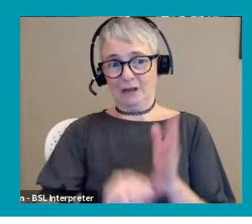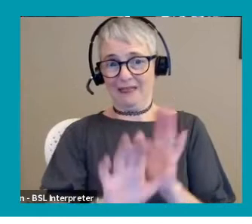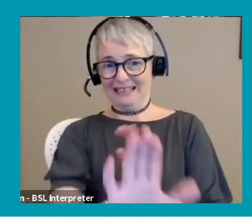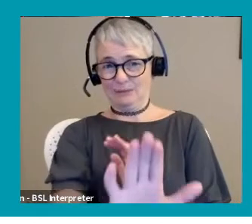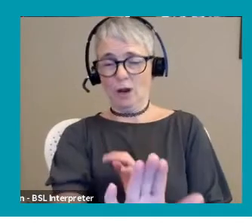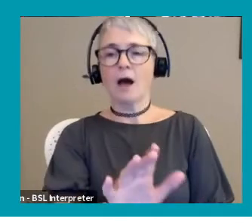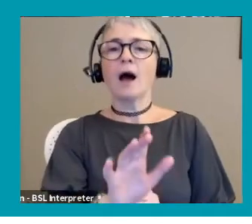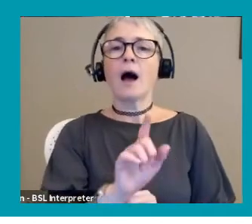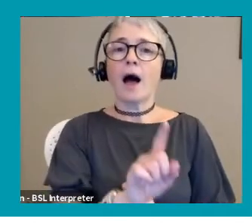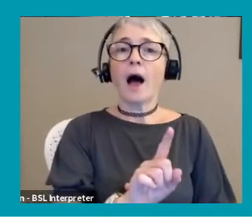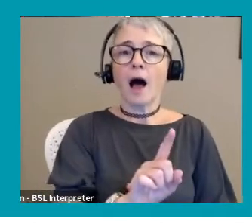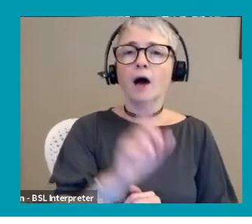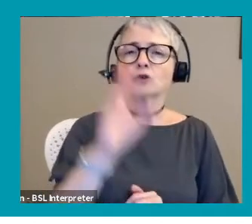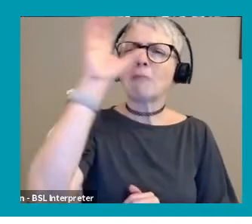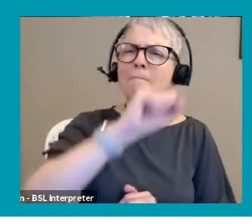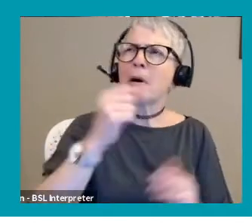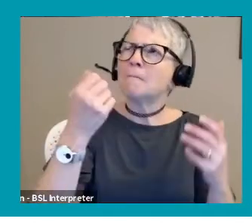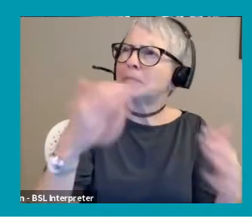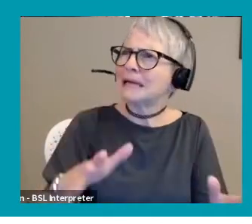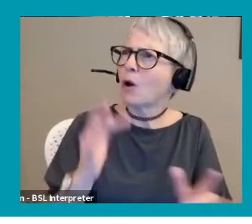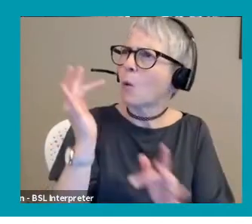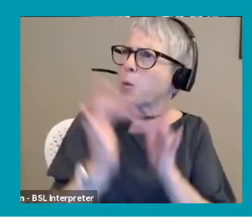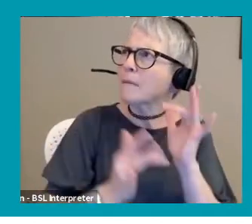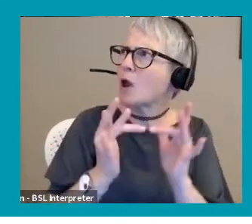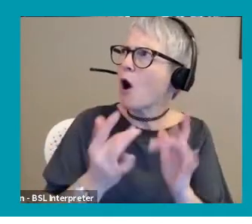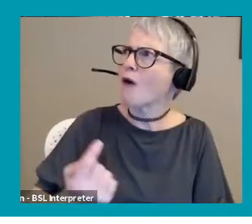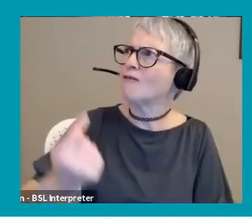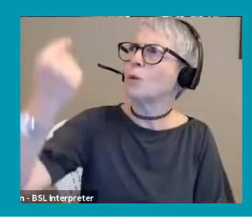we did do a webinar a few weeks ago with a recruiter.